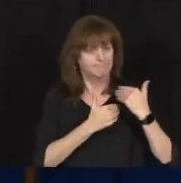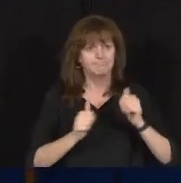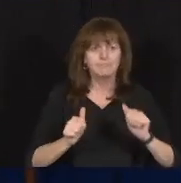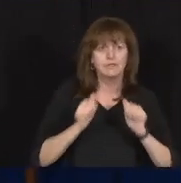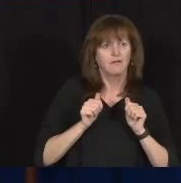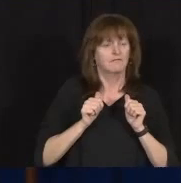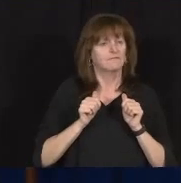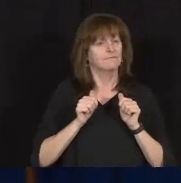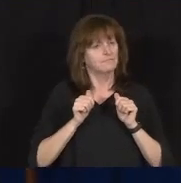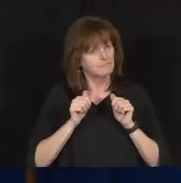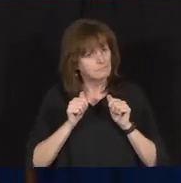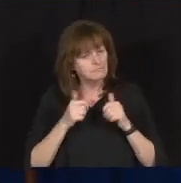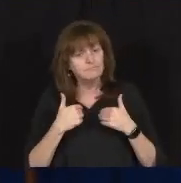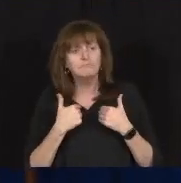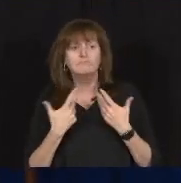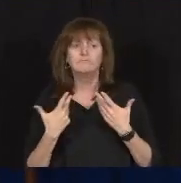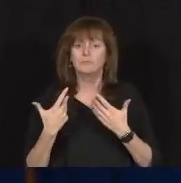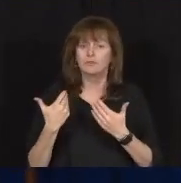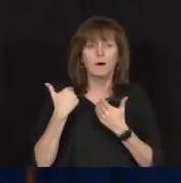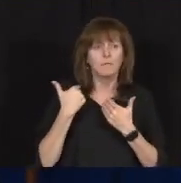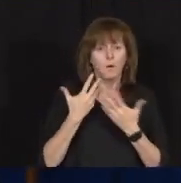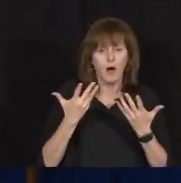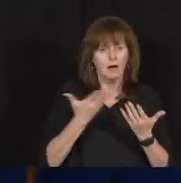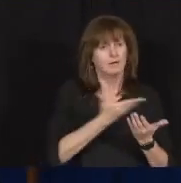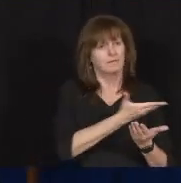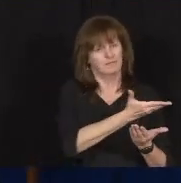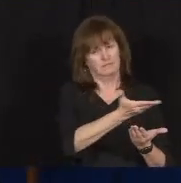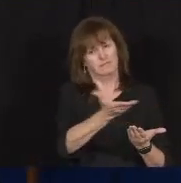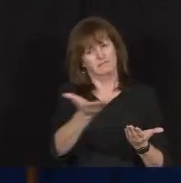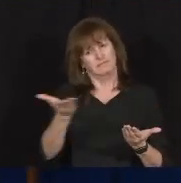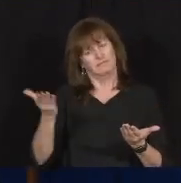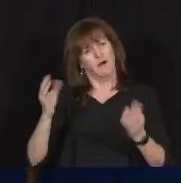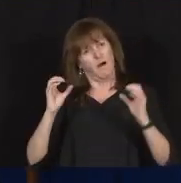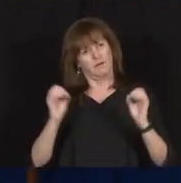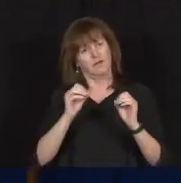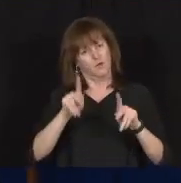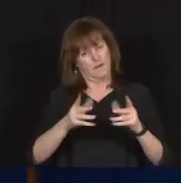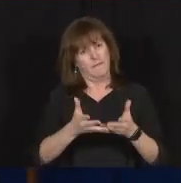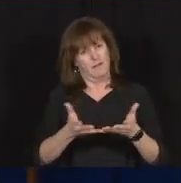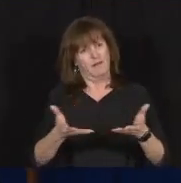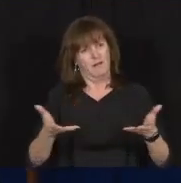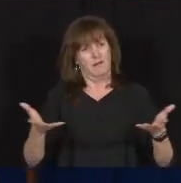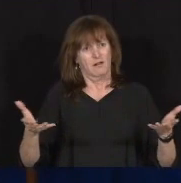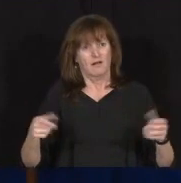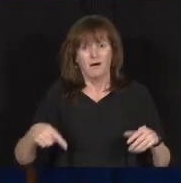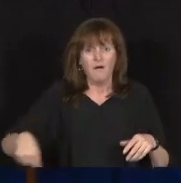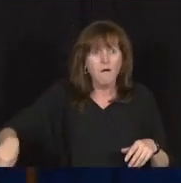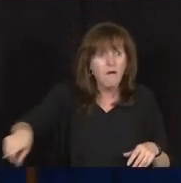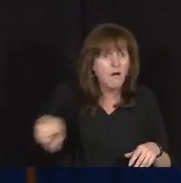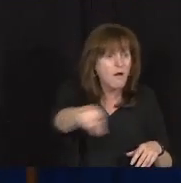O ur responsibility in Ontario, i s each other. We have the manufacturing